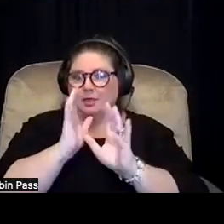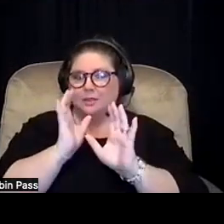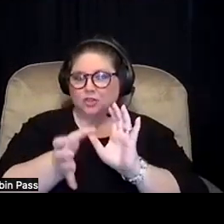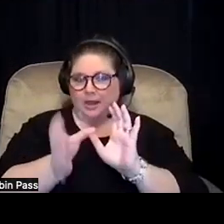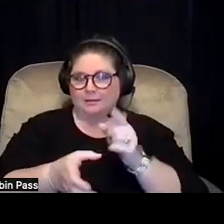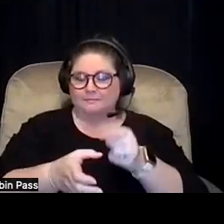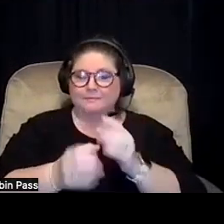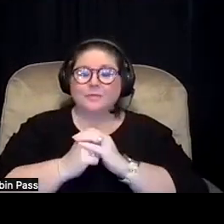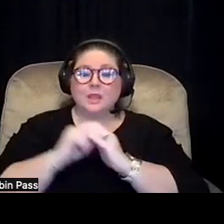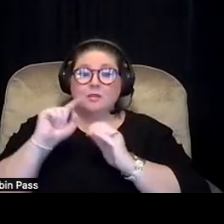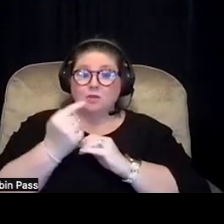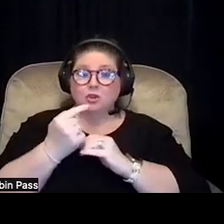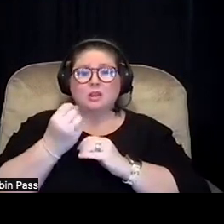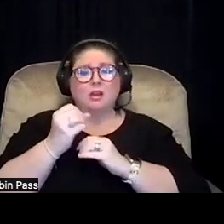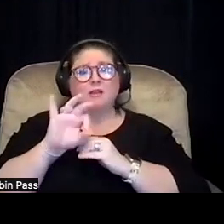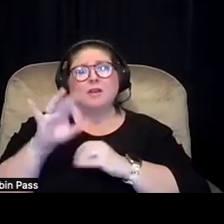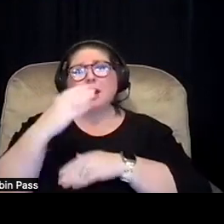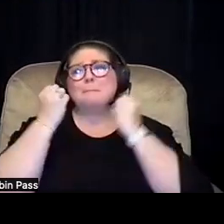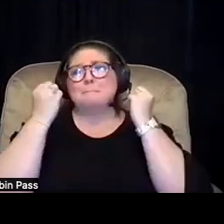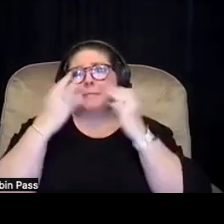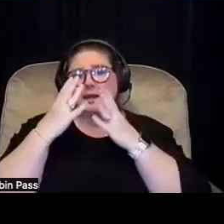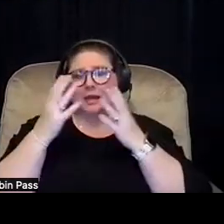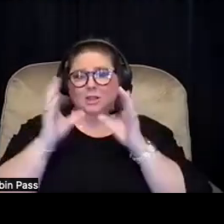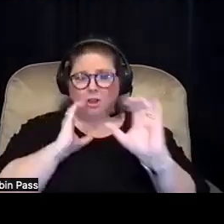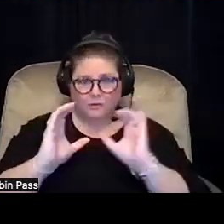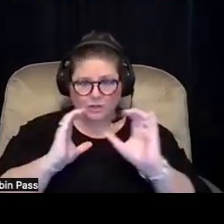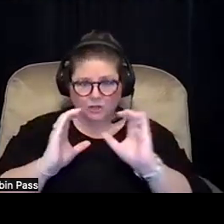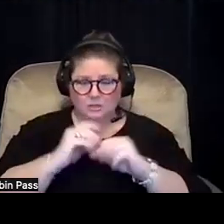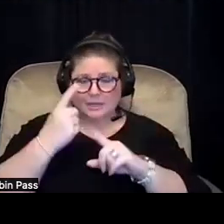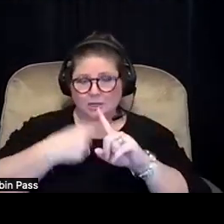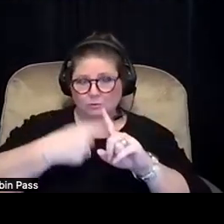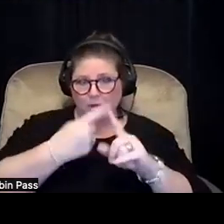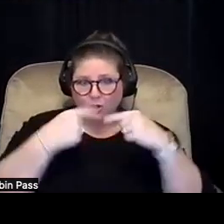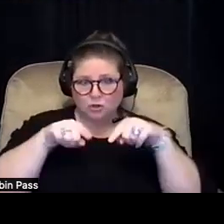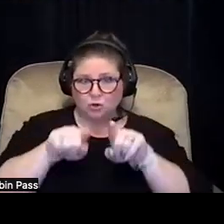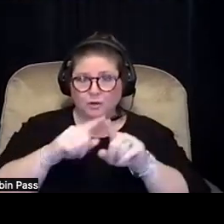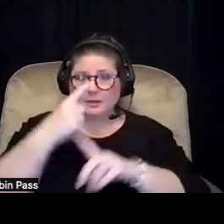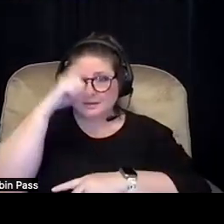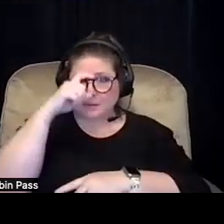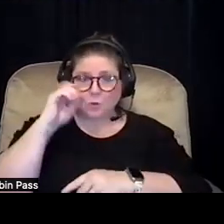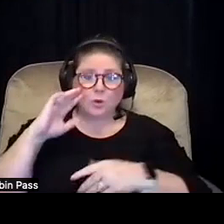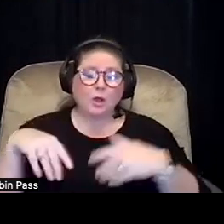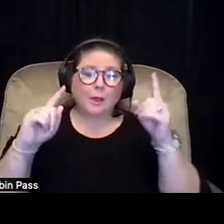of these conversations so each month through the summer we will be meeting with writers educators